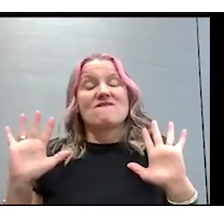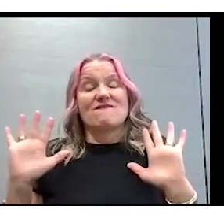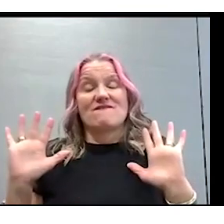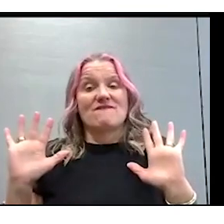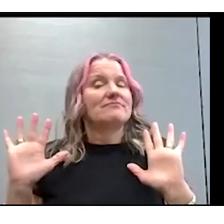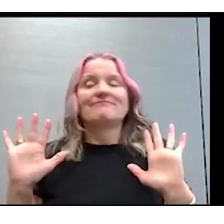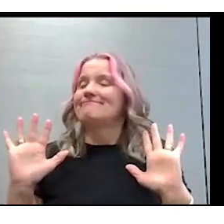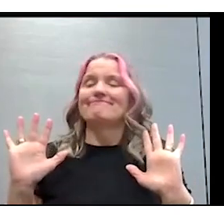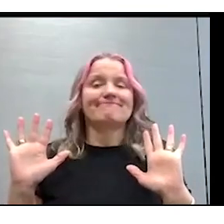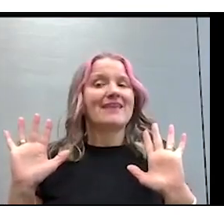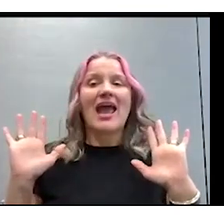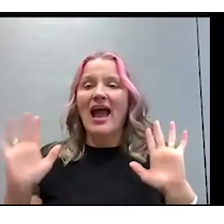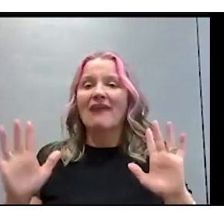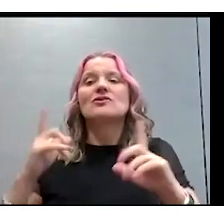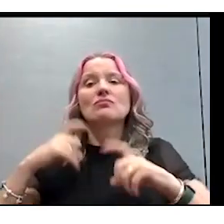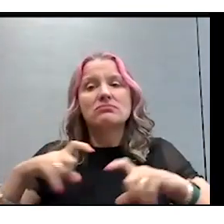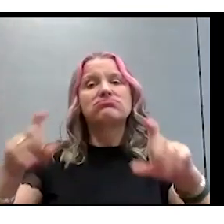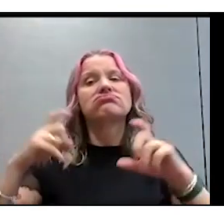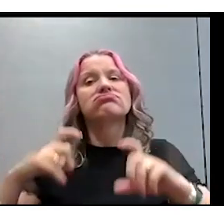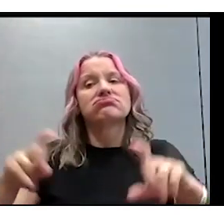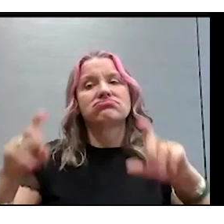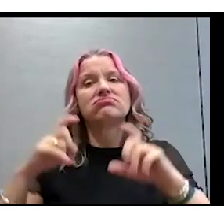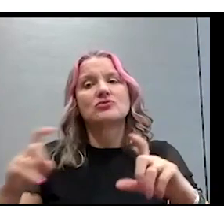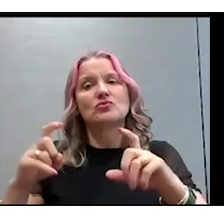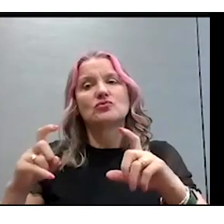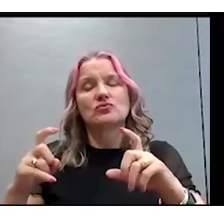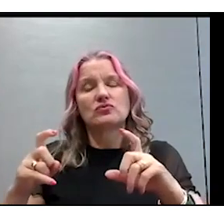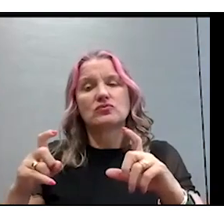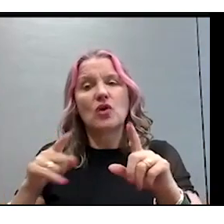This is something that you need to continue to, to experiment with.